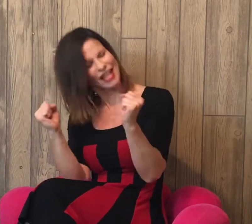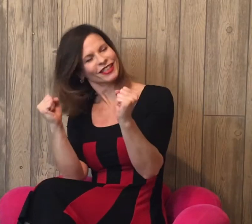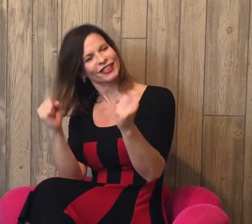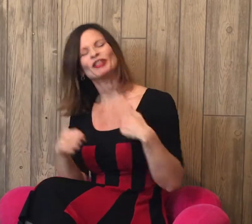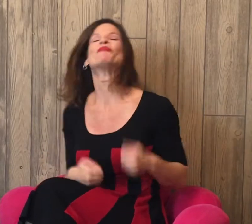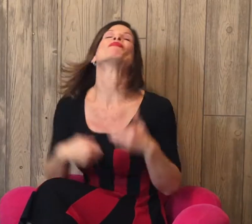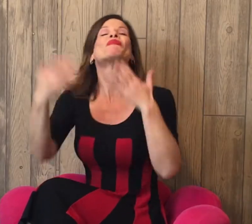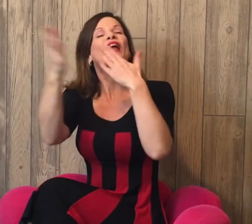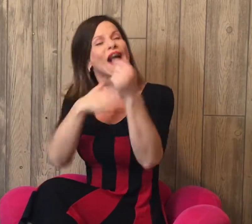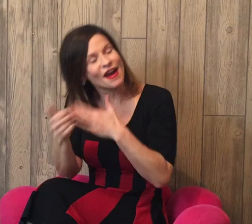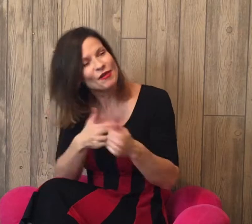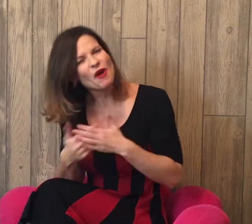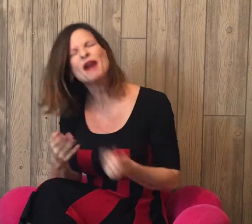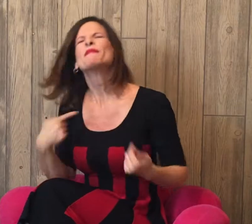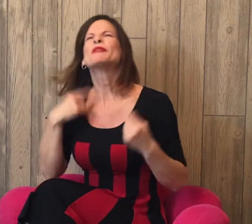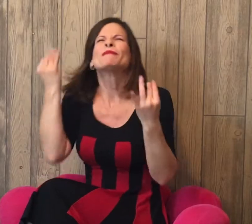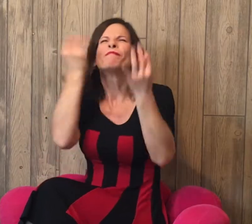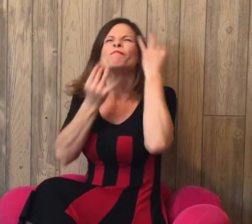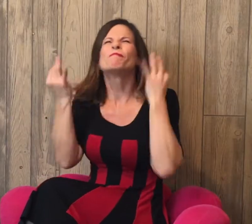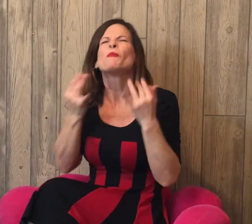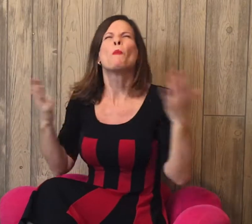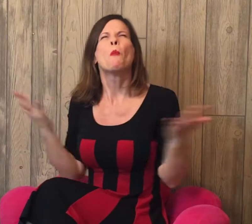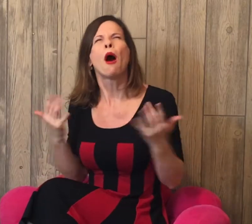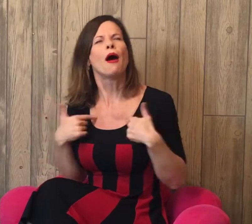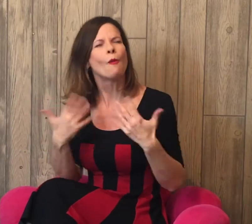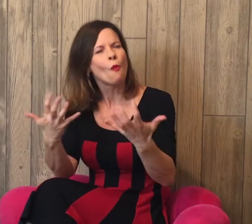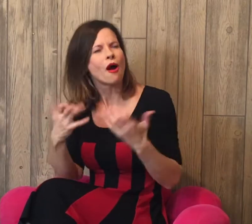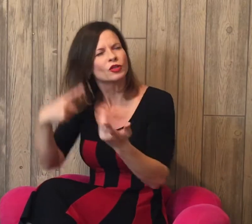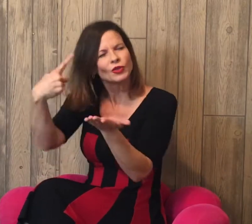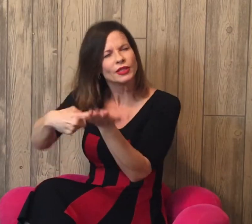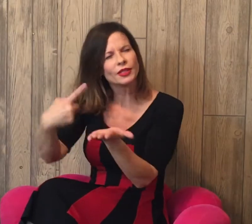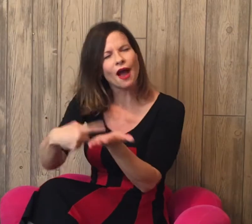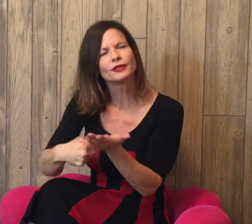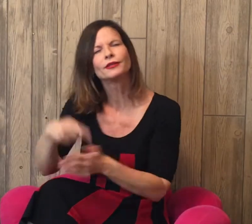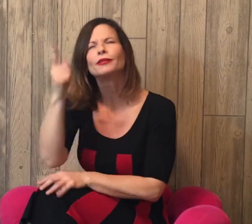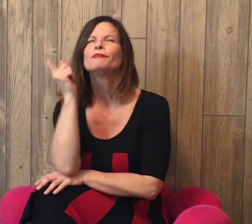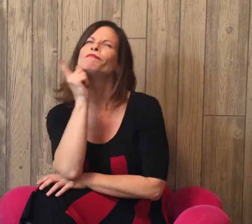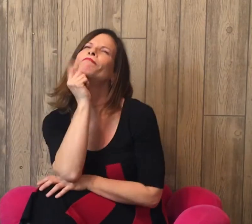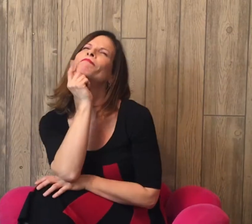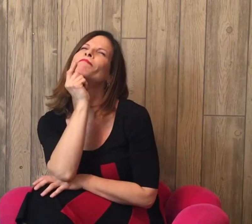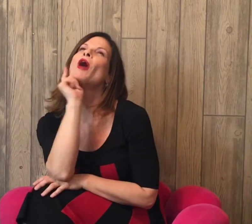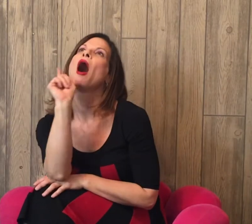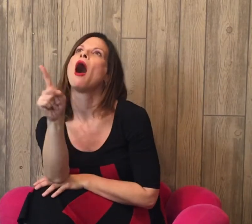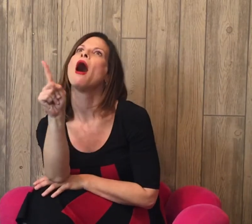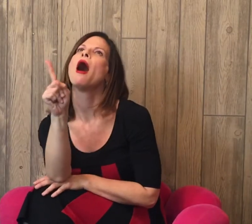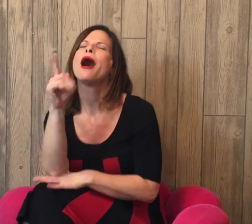Yay! I was thinking about what to talk about for today's episode.